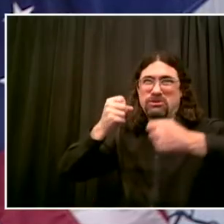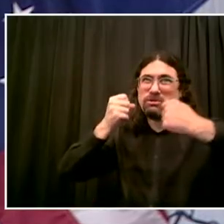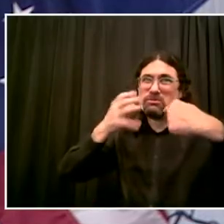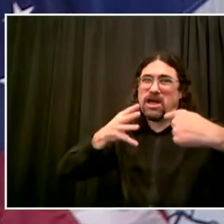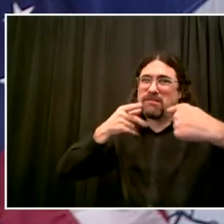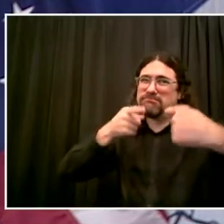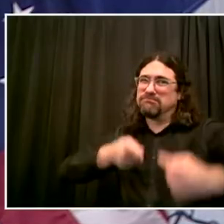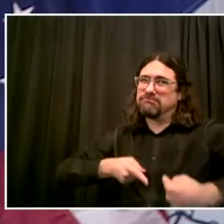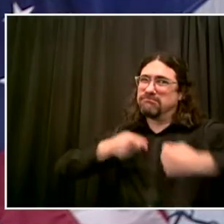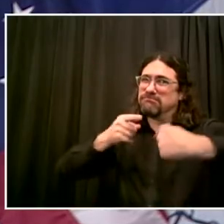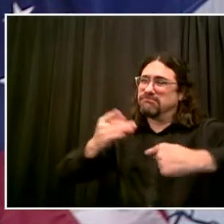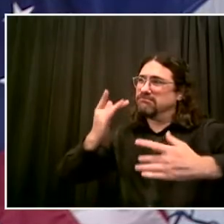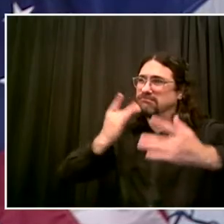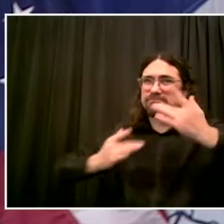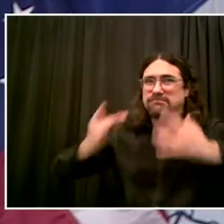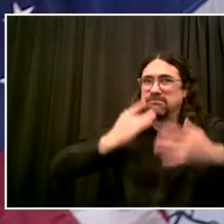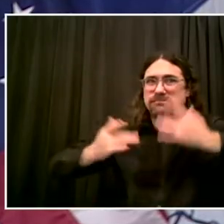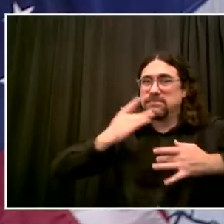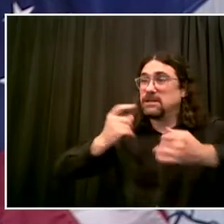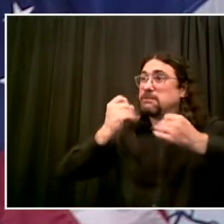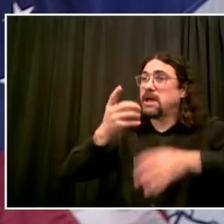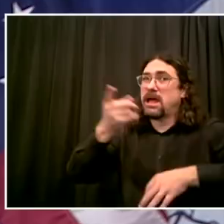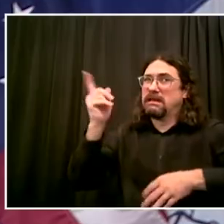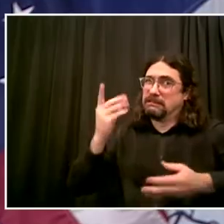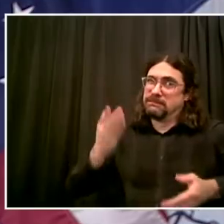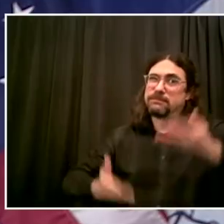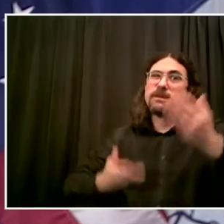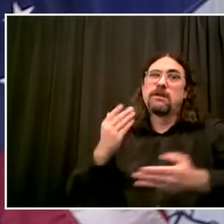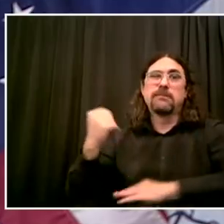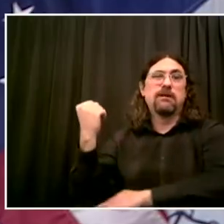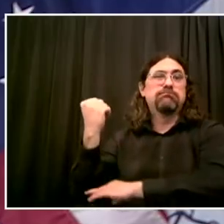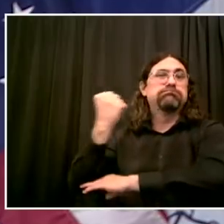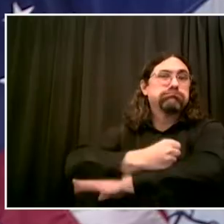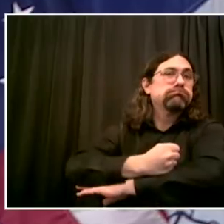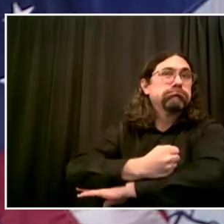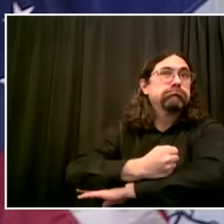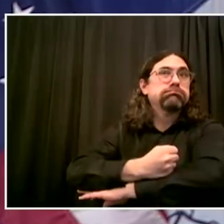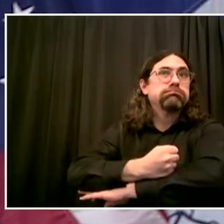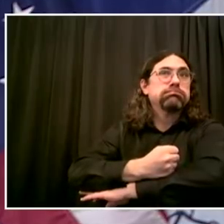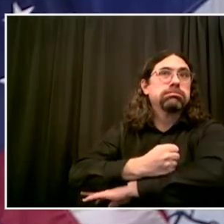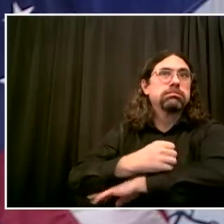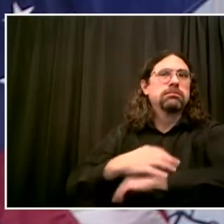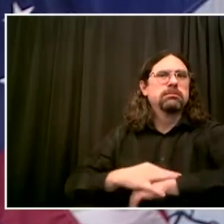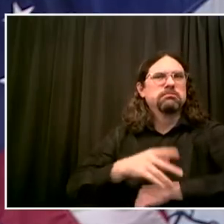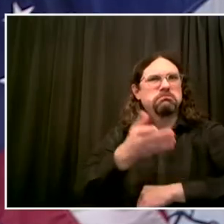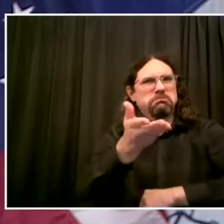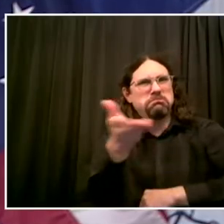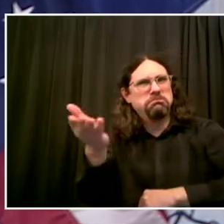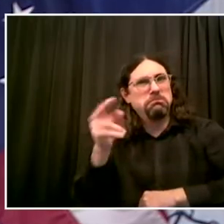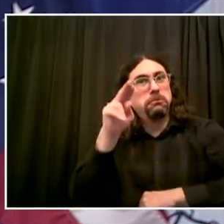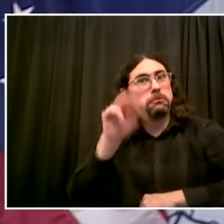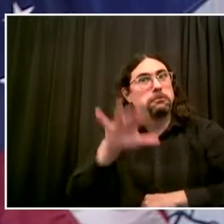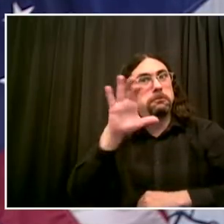COVID-19 SHUTDOWNS, SOME DAY CARE CENTERS ARE IN FEAR OF CLOSING FOR GOOD